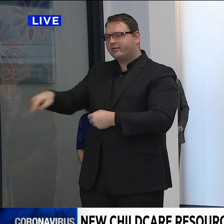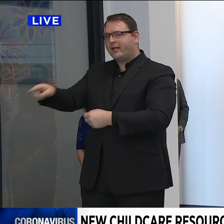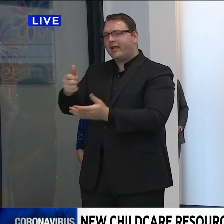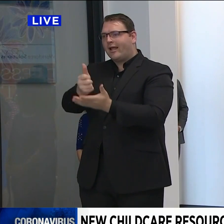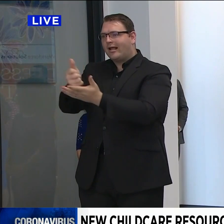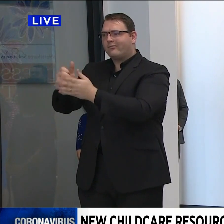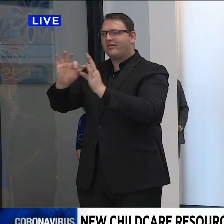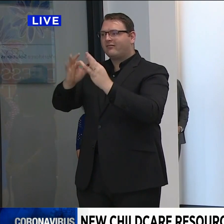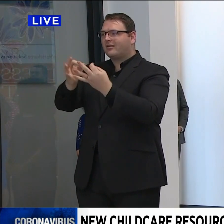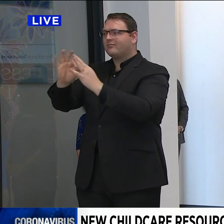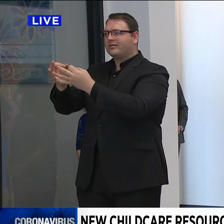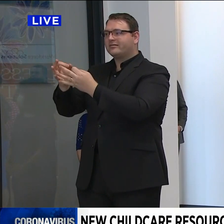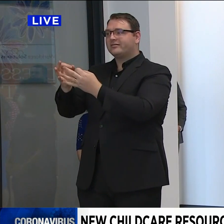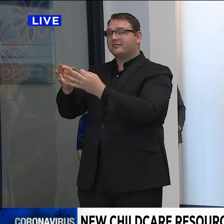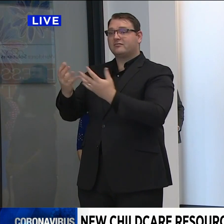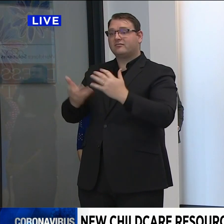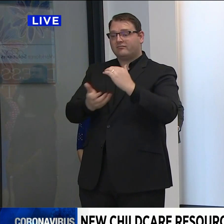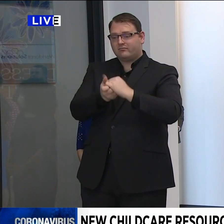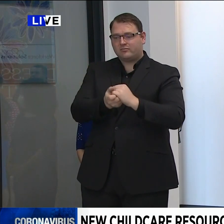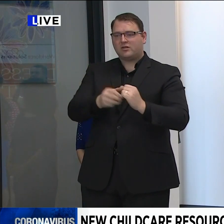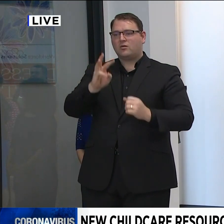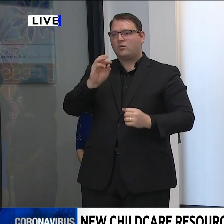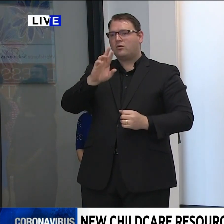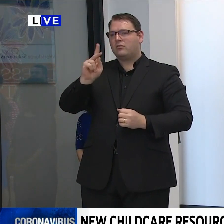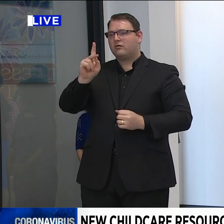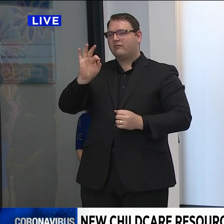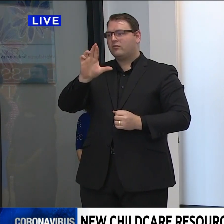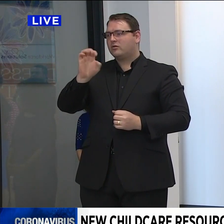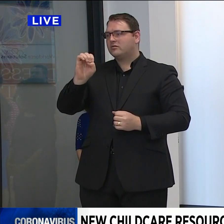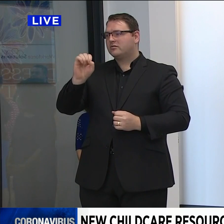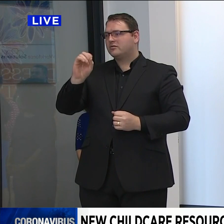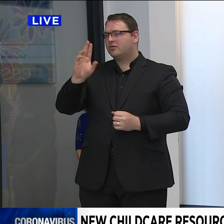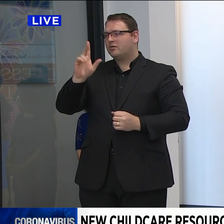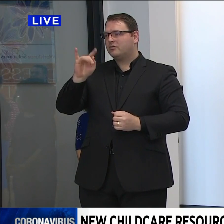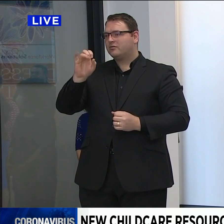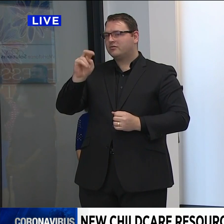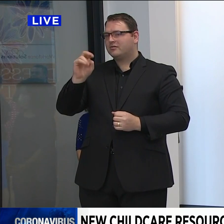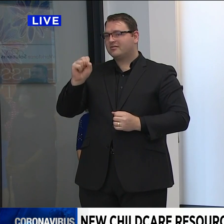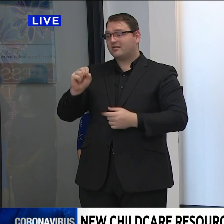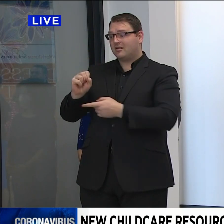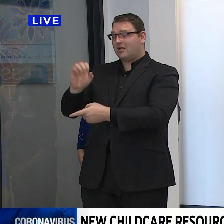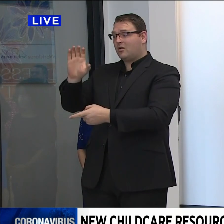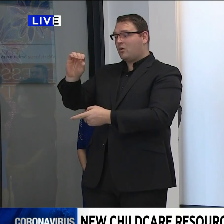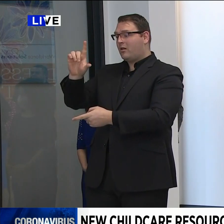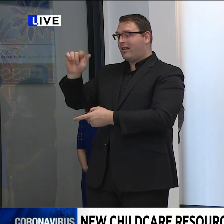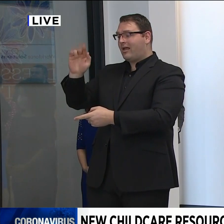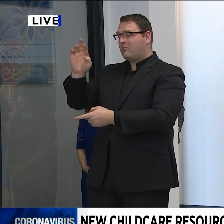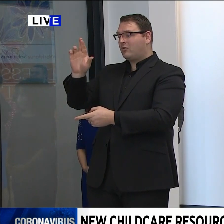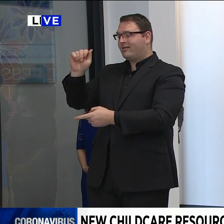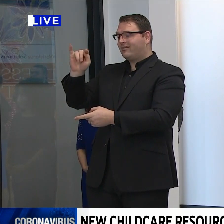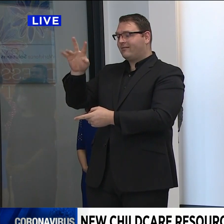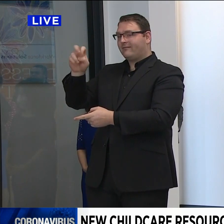for children, a longstanding respected nonprofit what over respected nonprofit what over 30 years 30 years of experience in helping